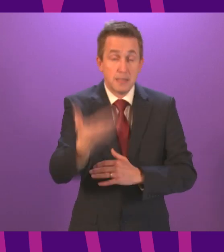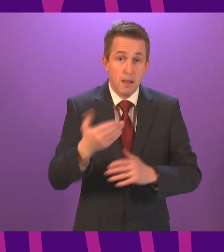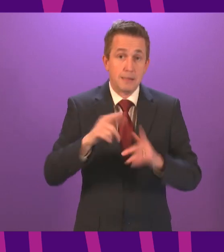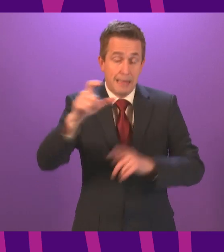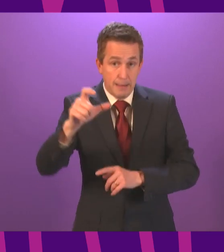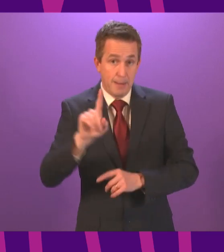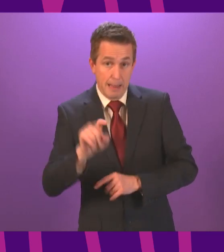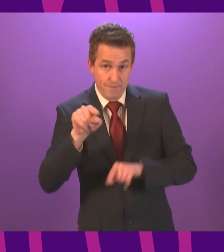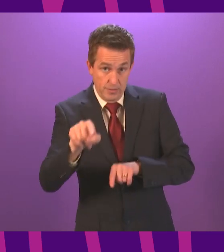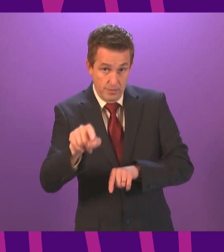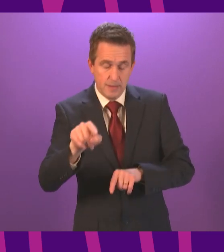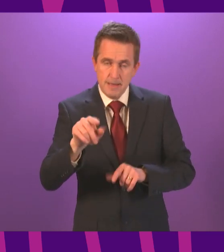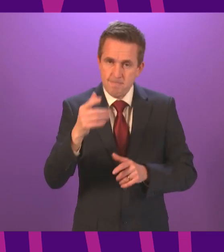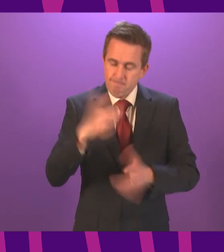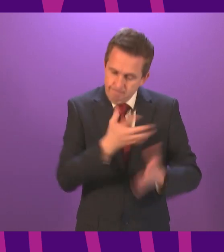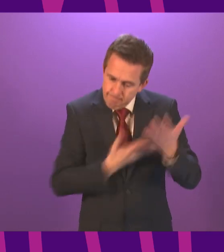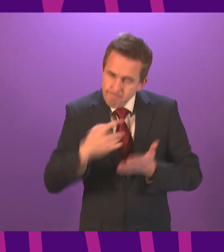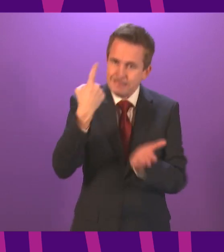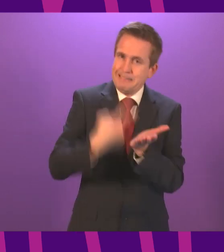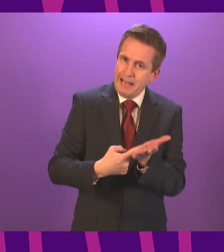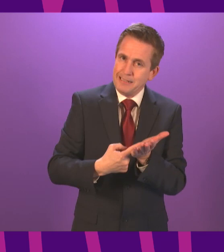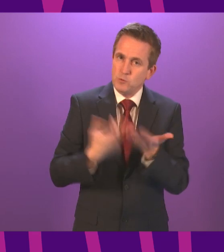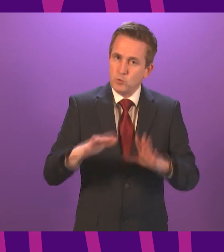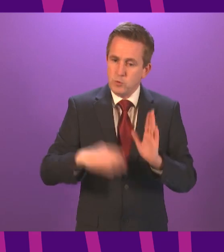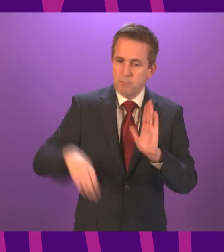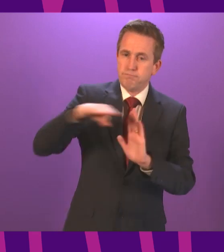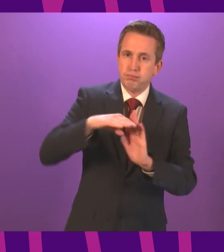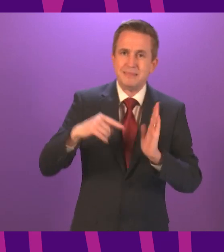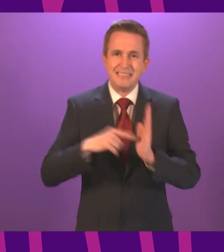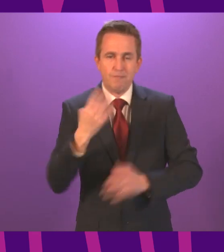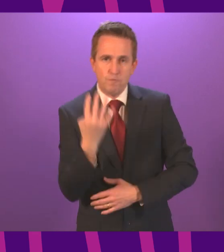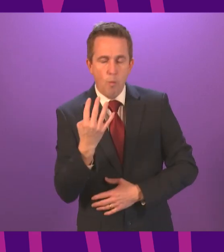to make; it was even more difficult for many businesses and individuals to hear. However,